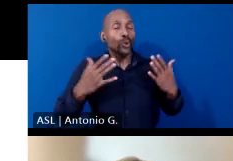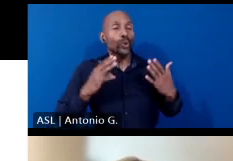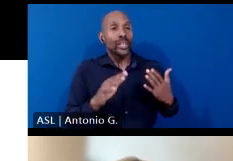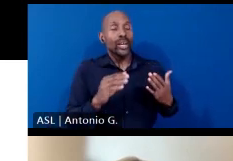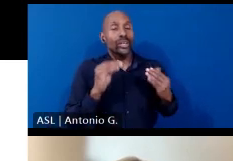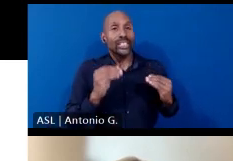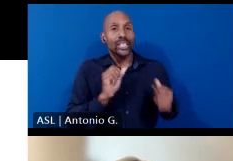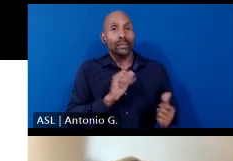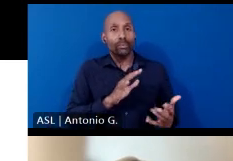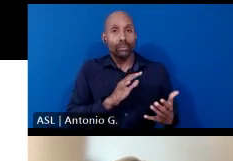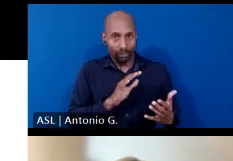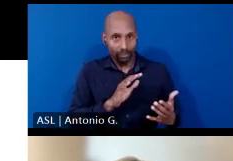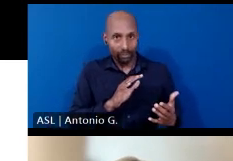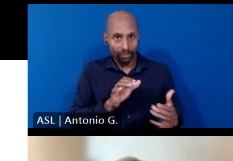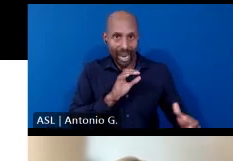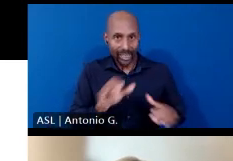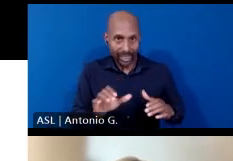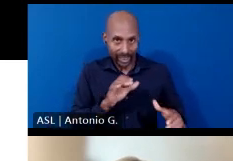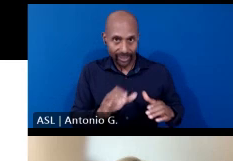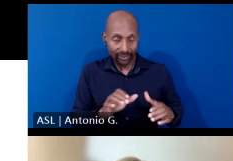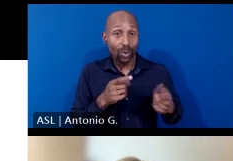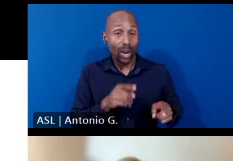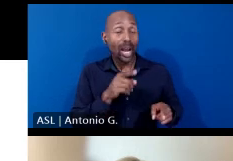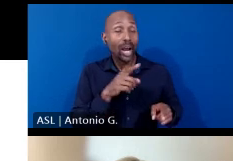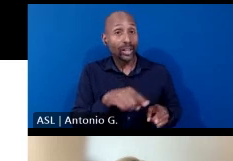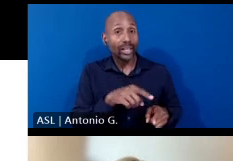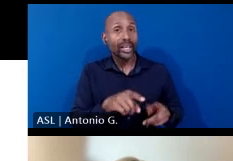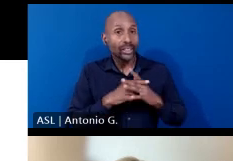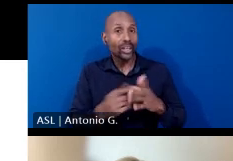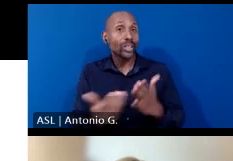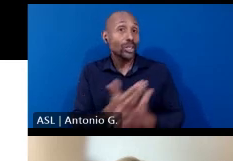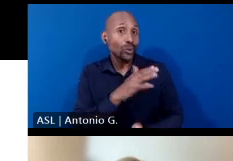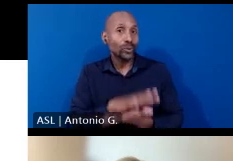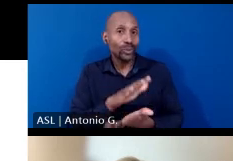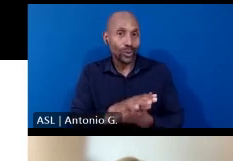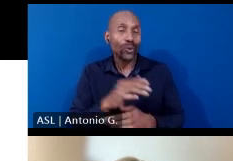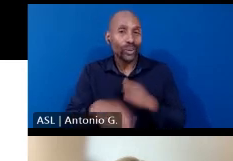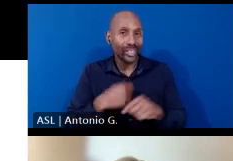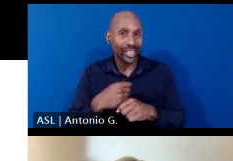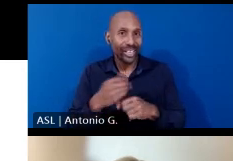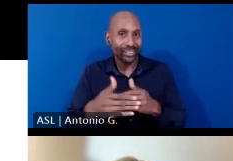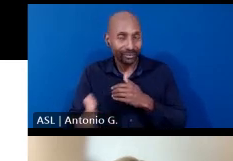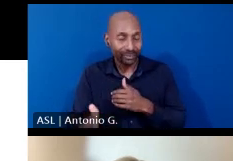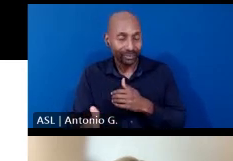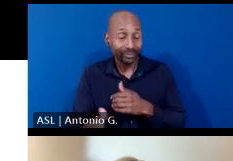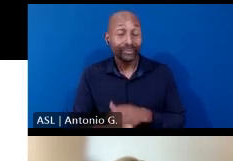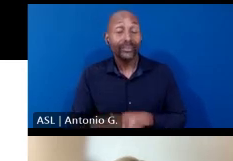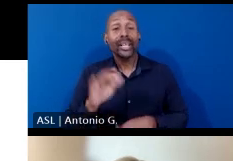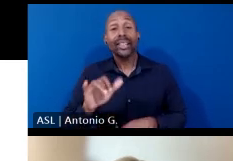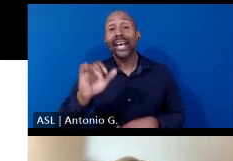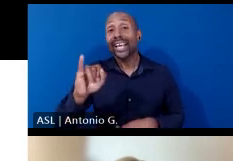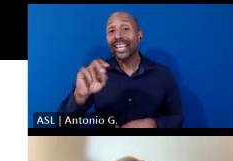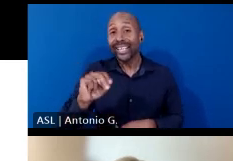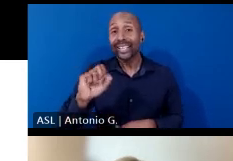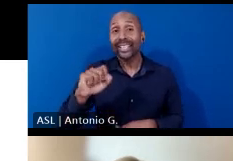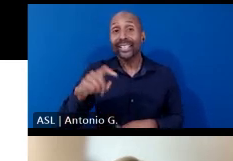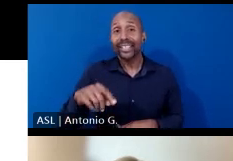practice as they go into the new school year. The Inspiration Academy will also offer, I think, 5 different